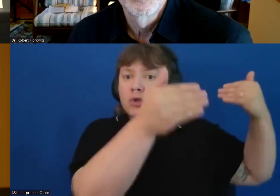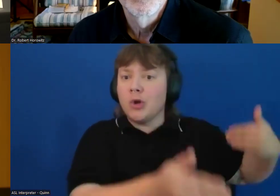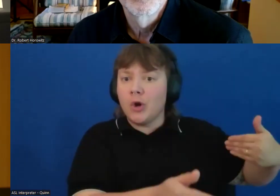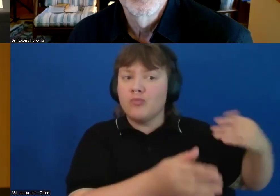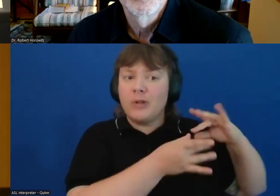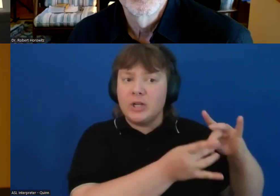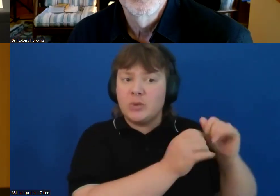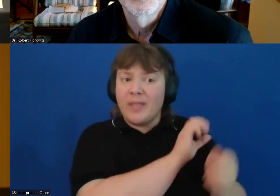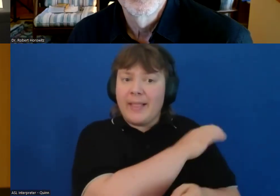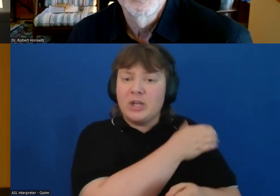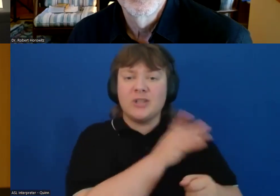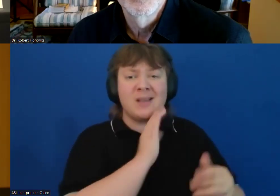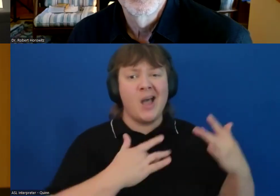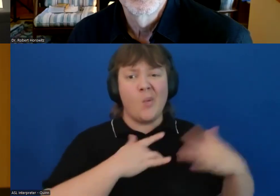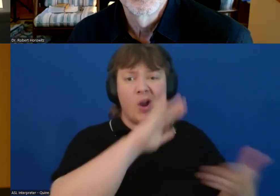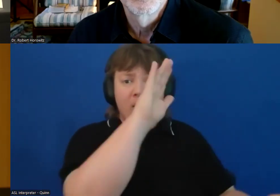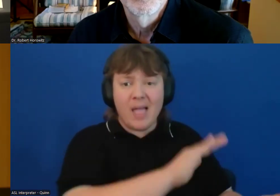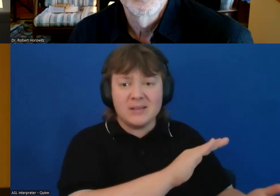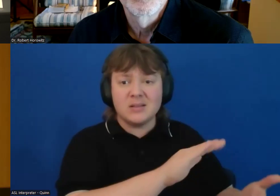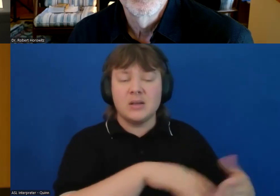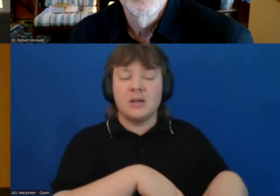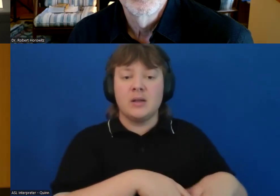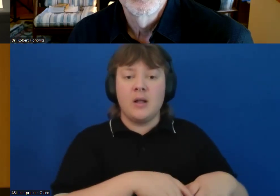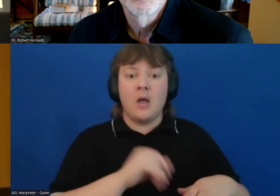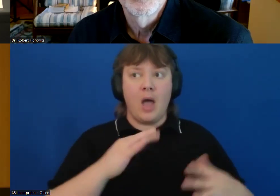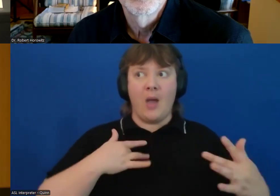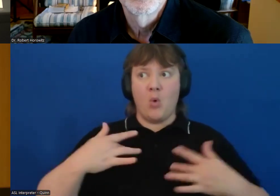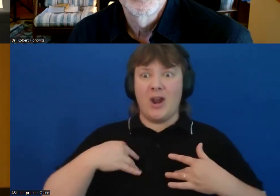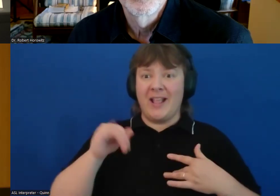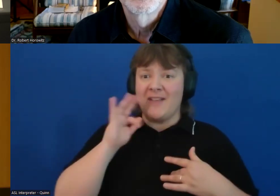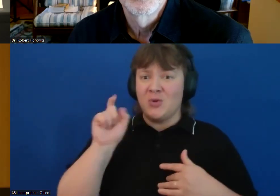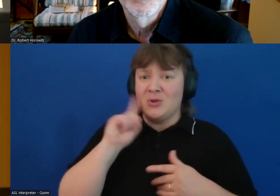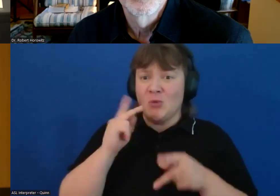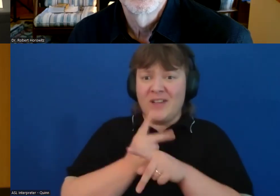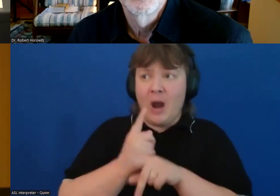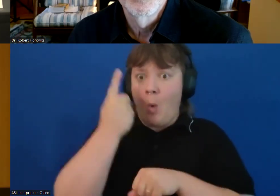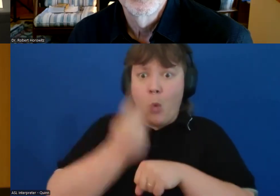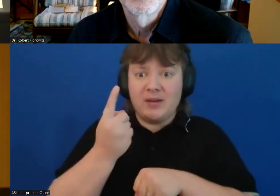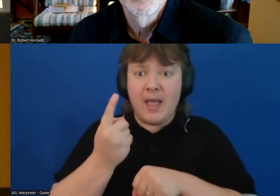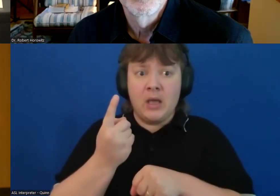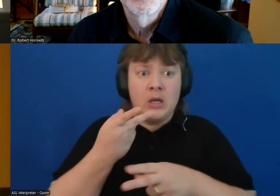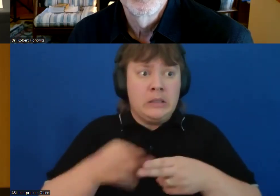with clinicians. I worry that if you have to figure it all out on one day, never having met the